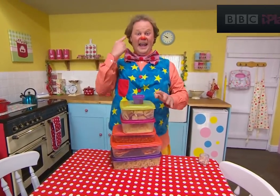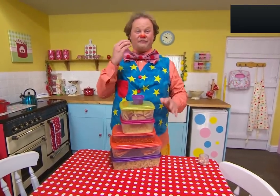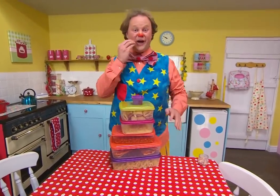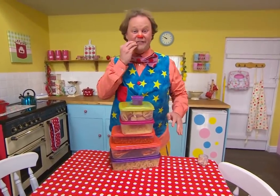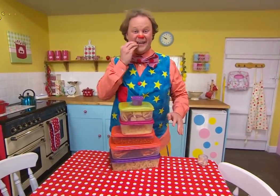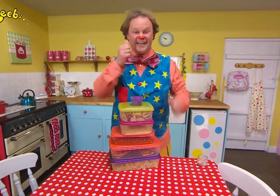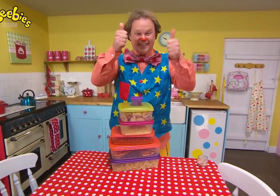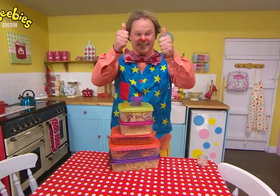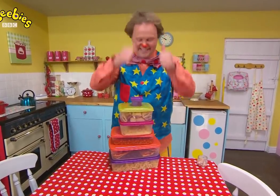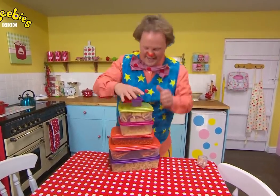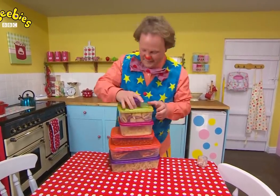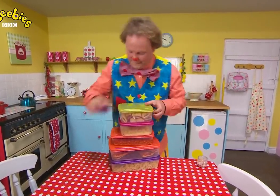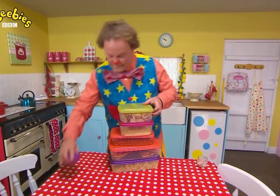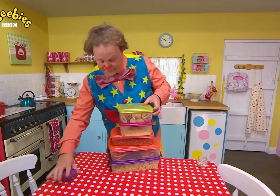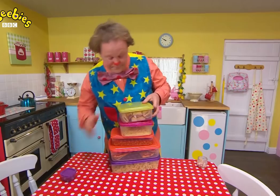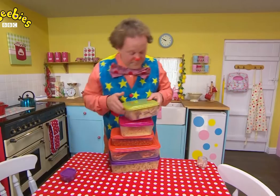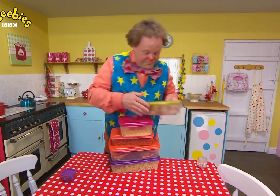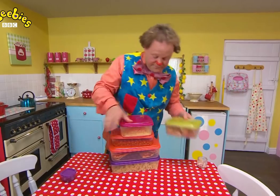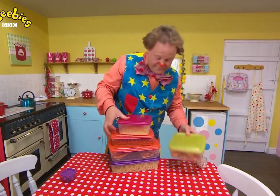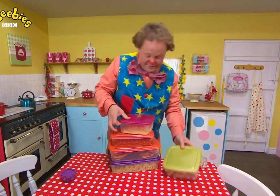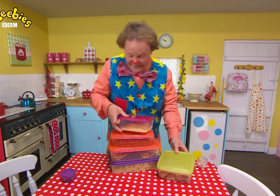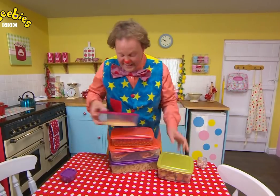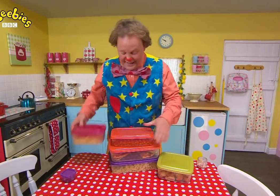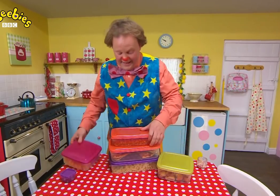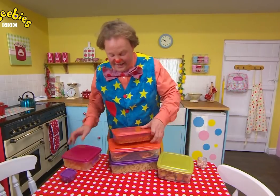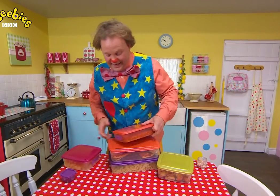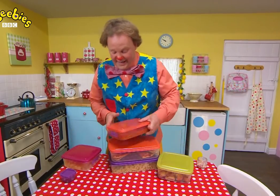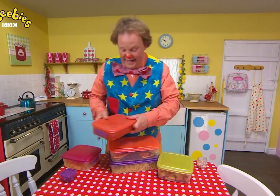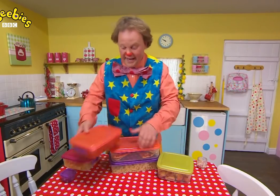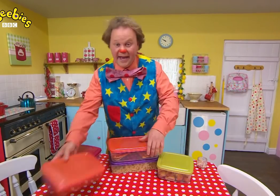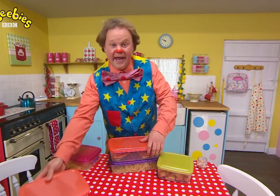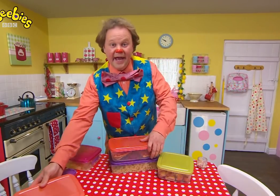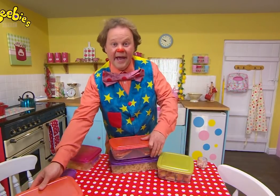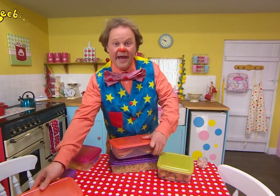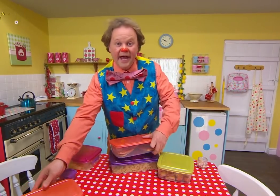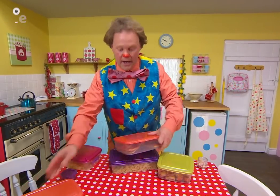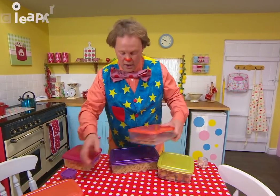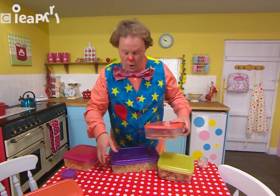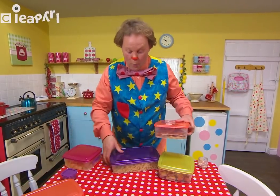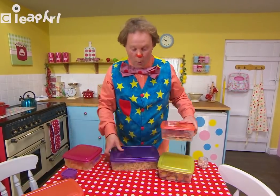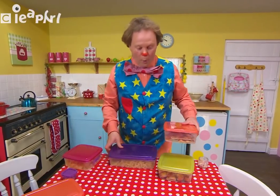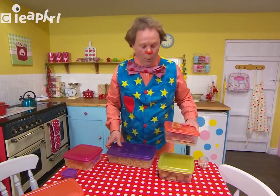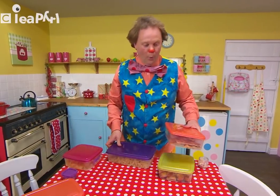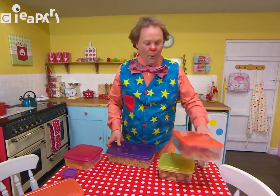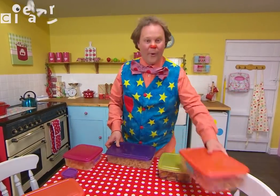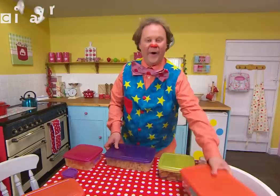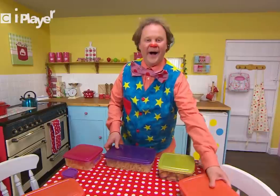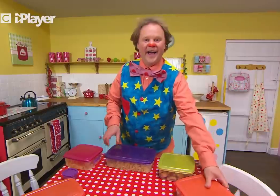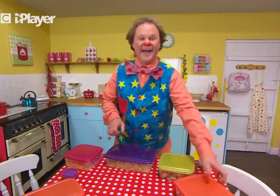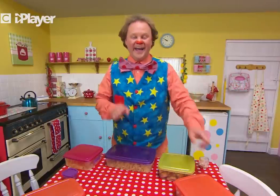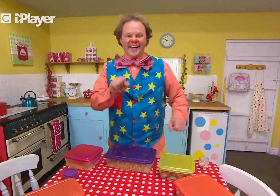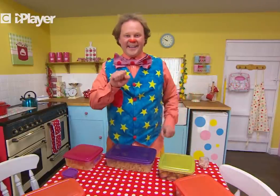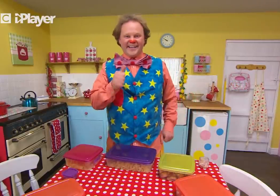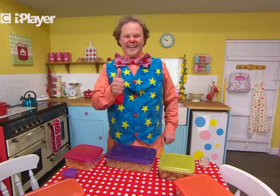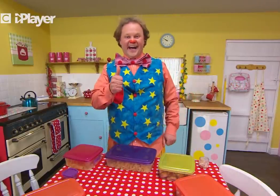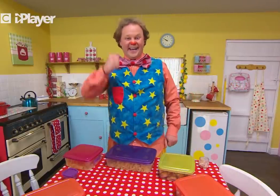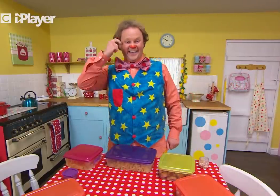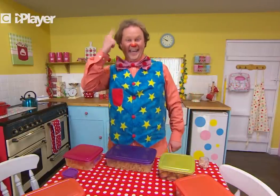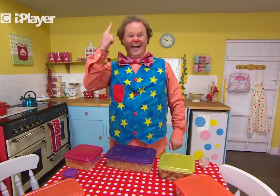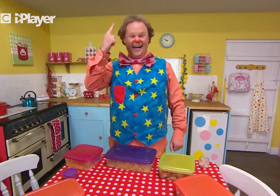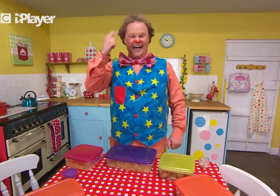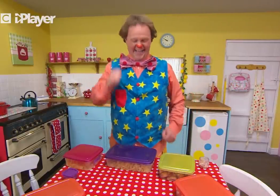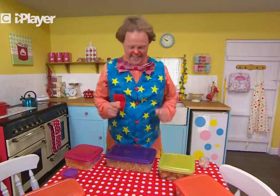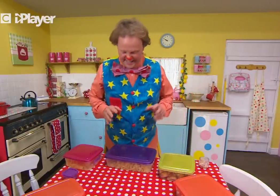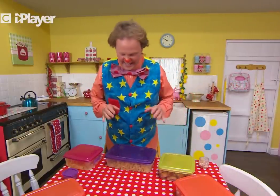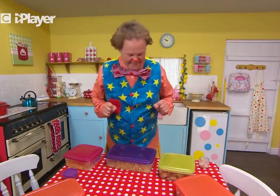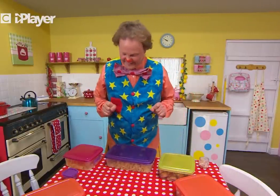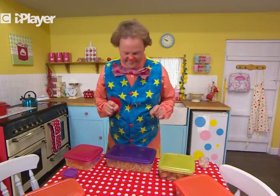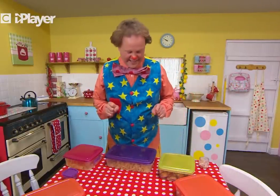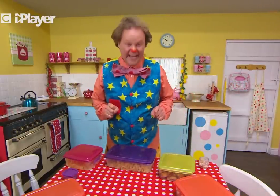leftovers you can make a leftovers trifle mr tumble oh good idea now what do i need